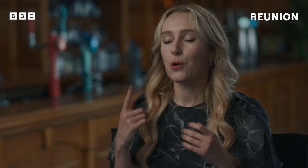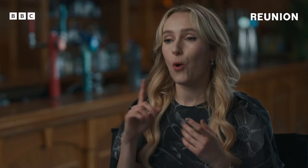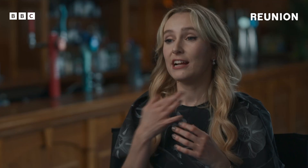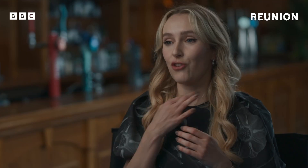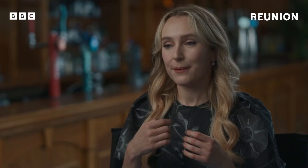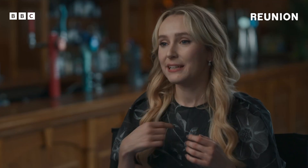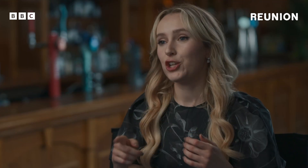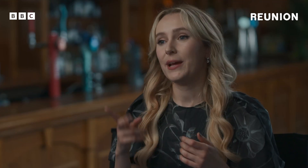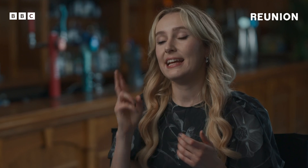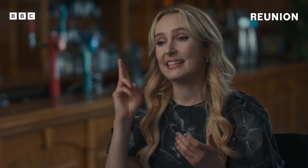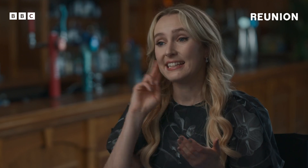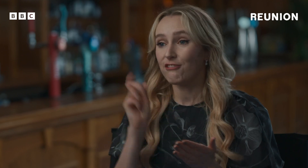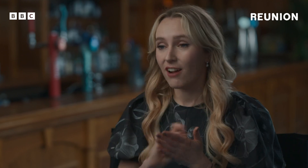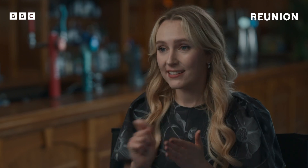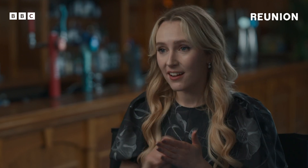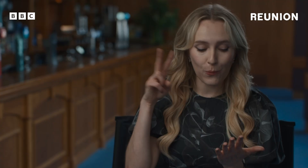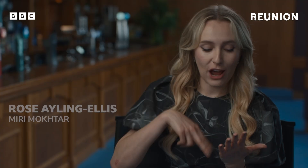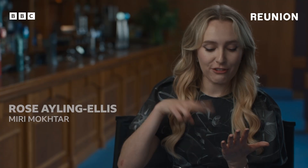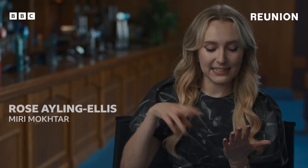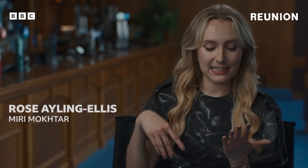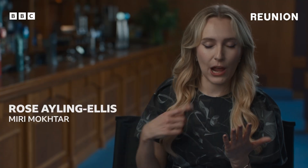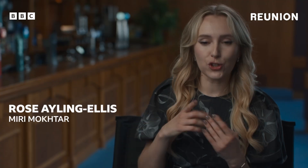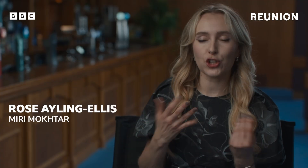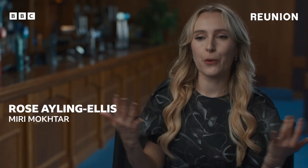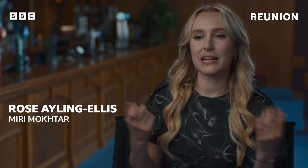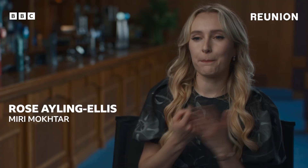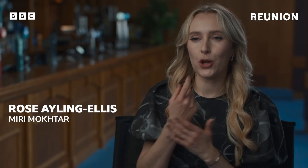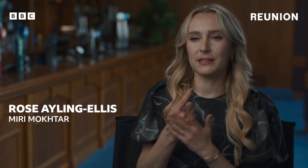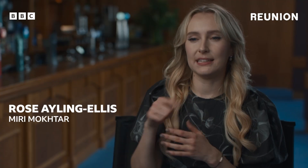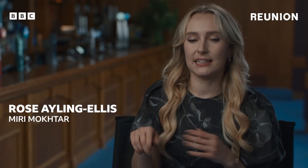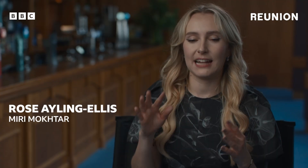What attracted me to it is the deaf writer. When I read it, there were so many moments in it